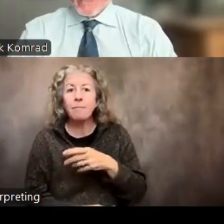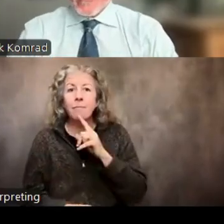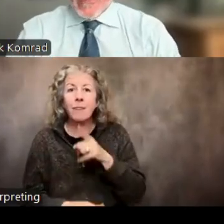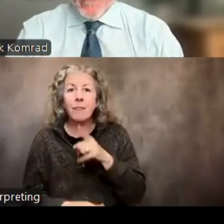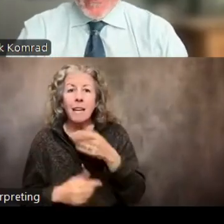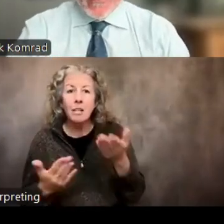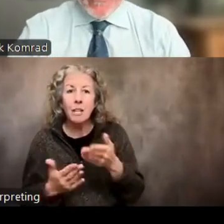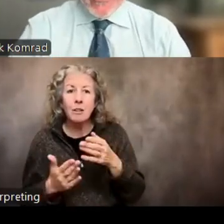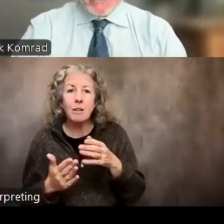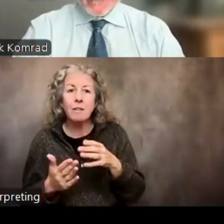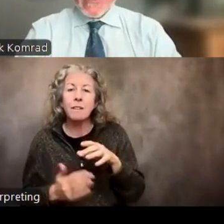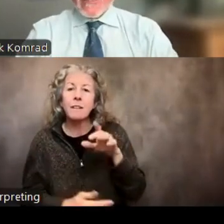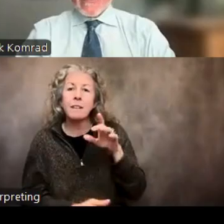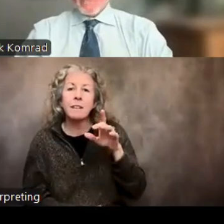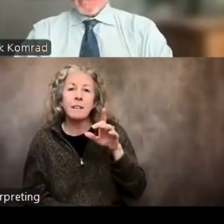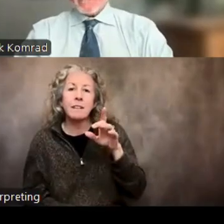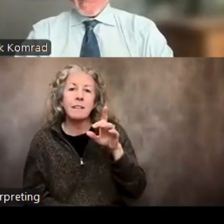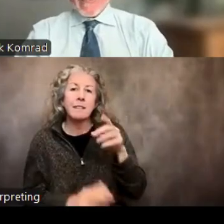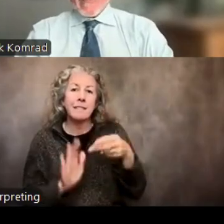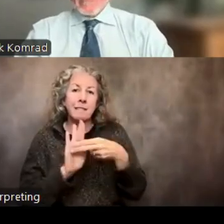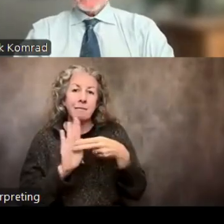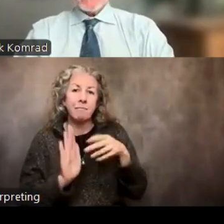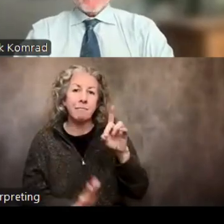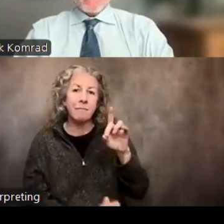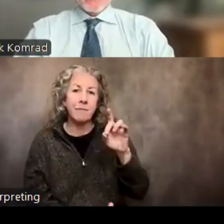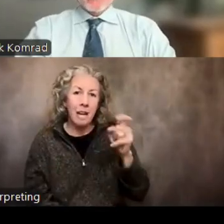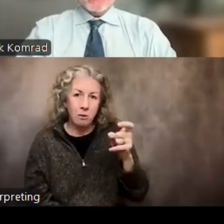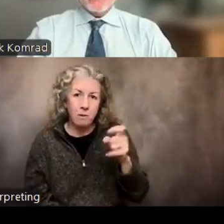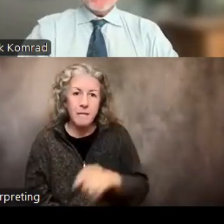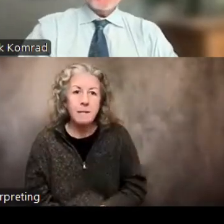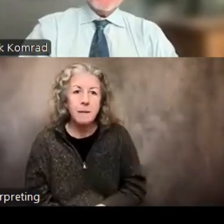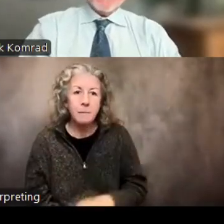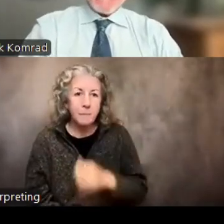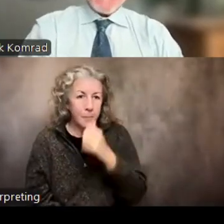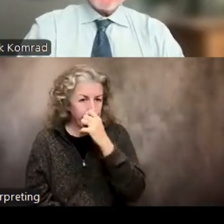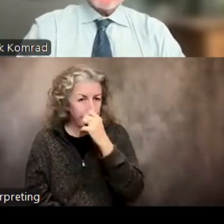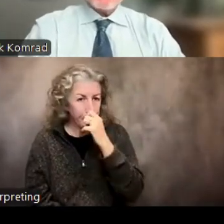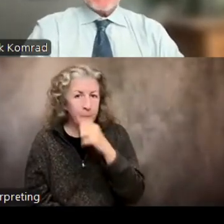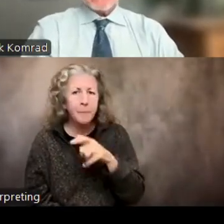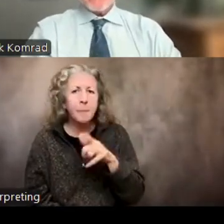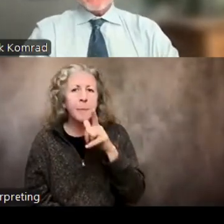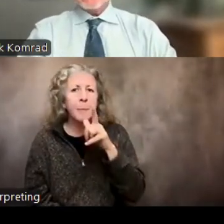the 24 donations that went into that so who have really the most